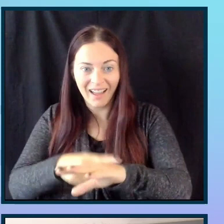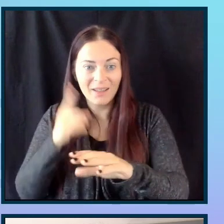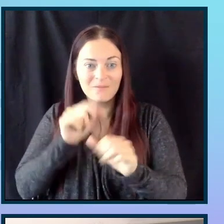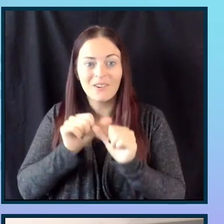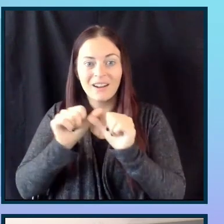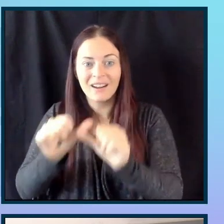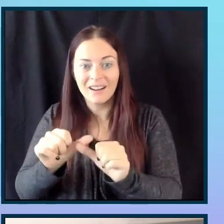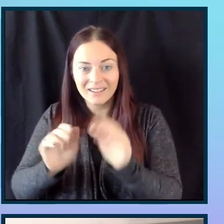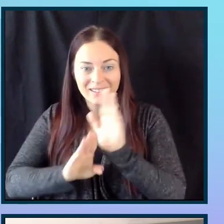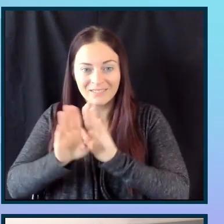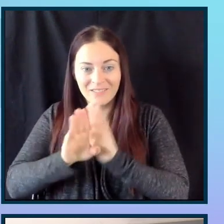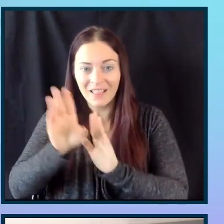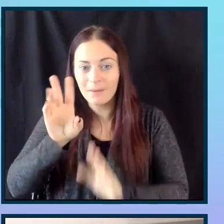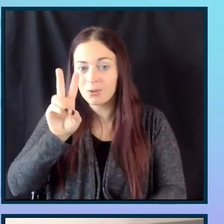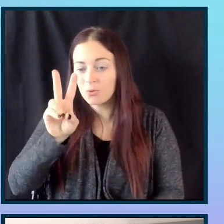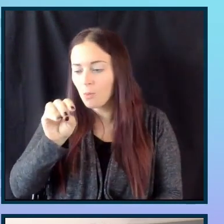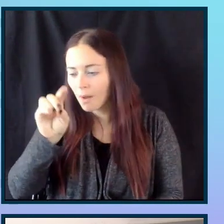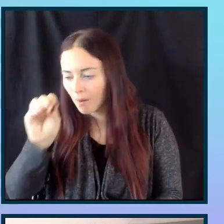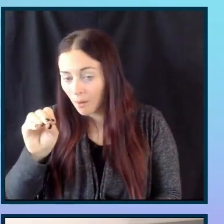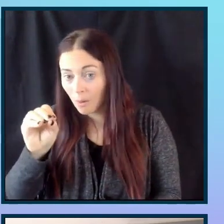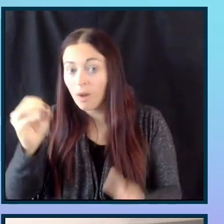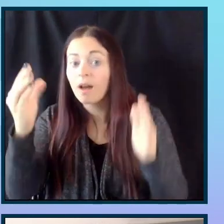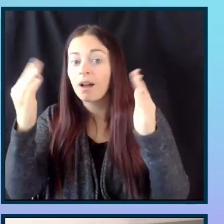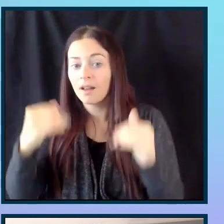WCAG 2.1 then started development 2017